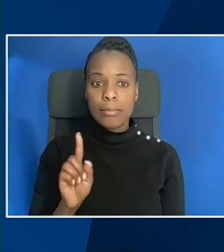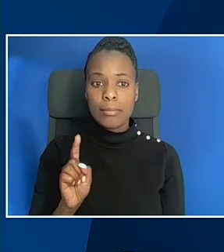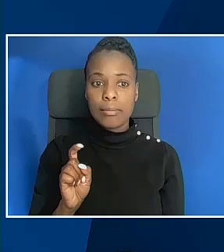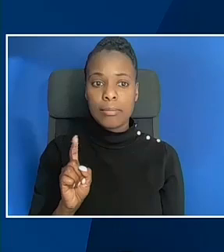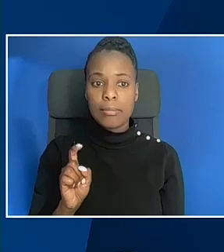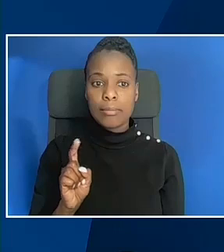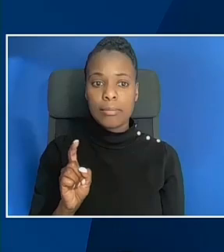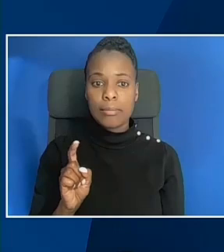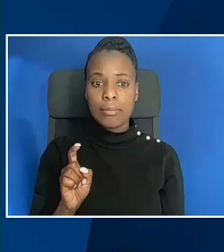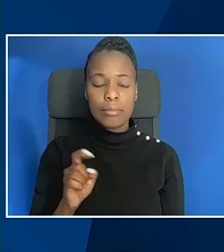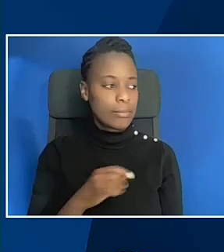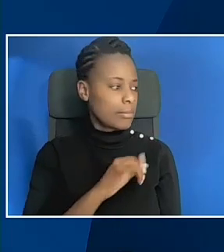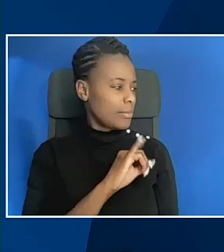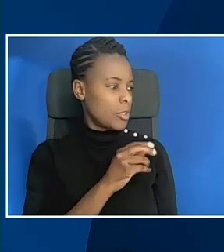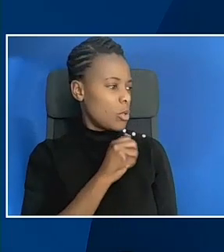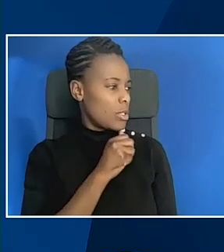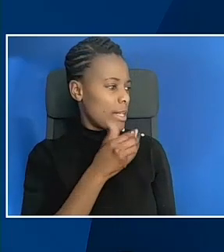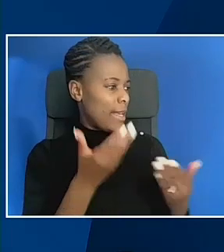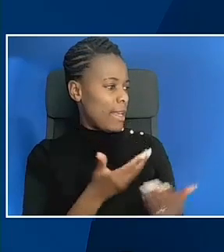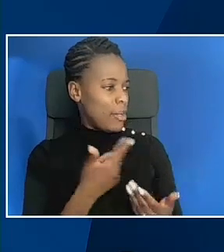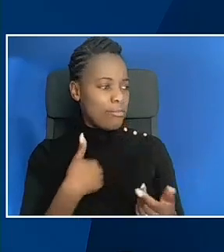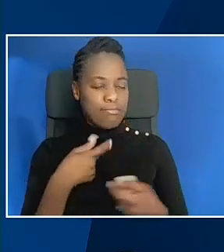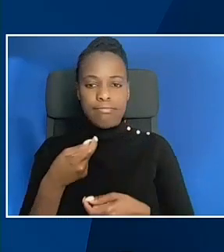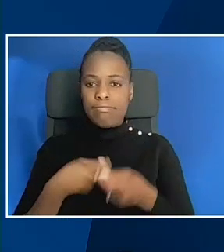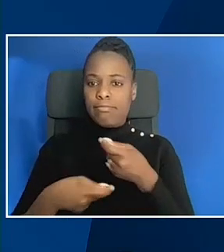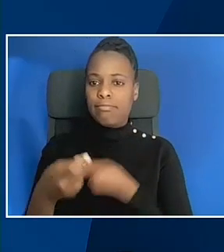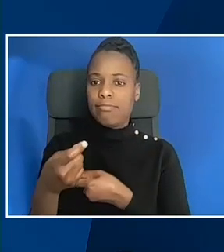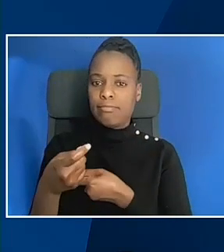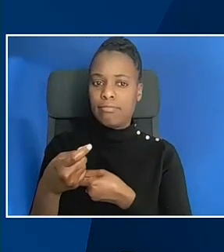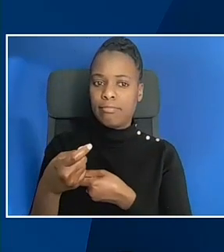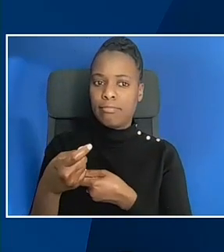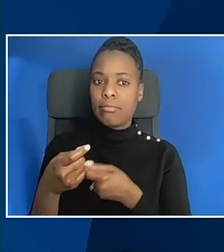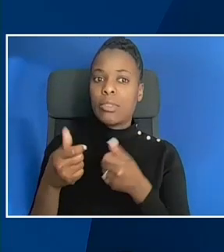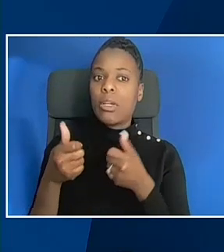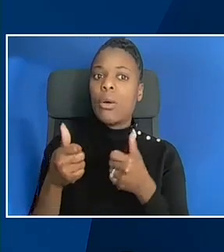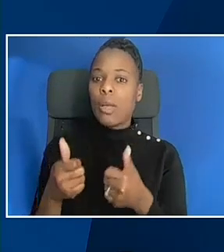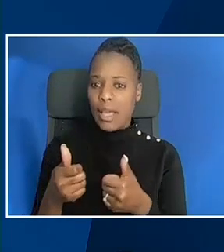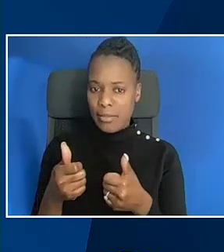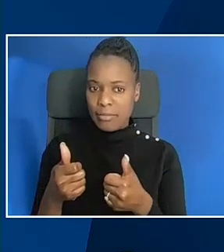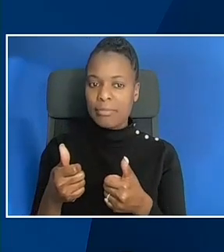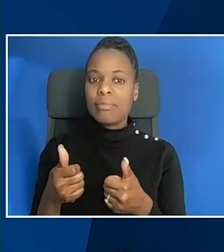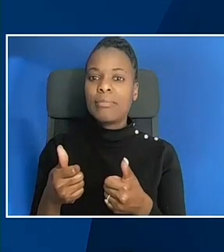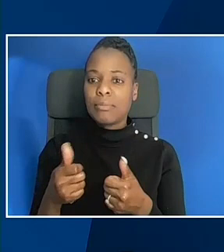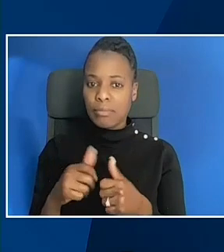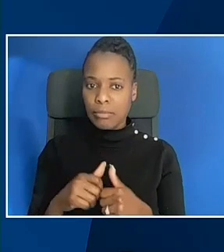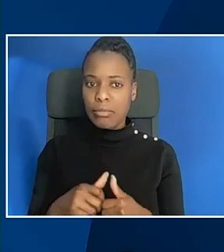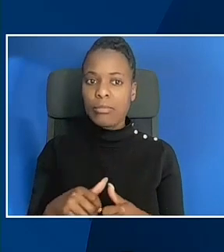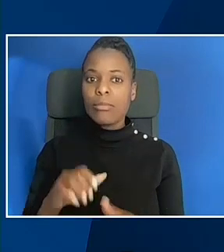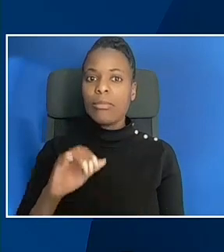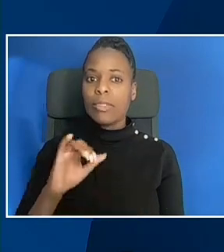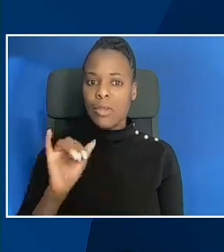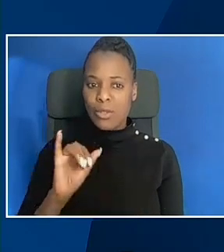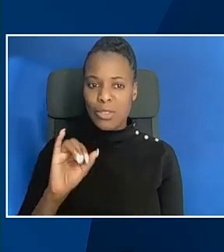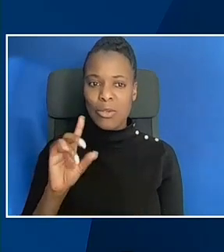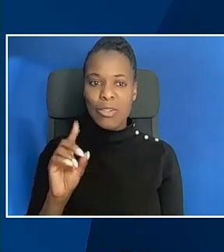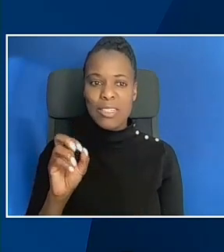Joe's absent today. I'll be sitting in for him. Okay, that leads right in- also, Dom Chase. Present.